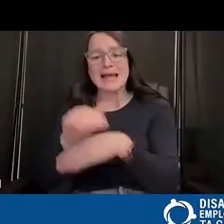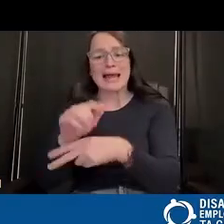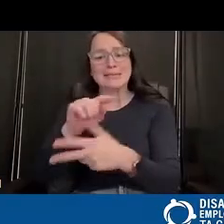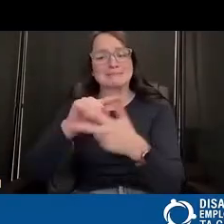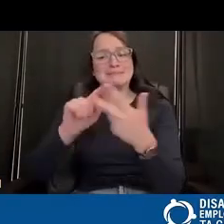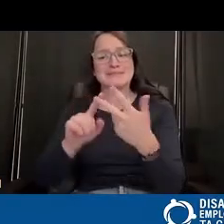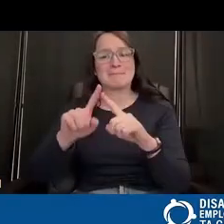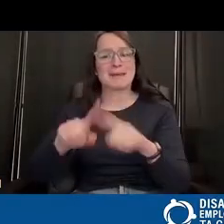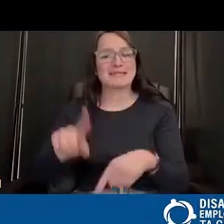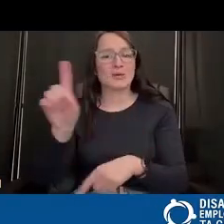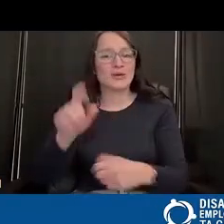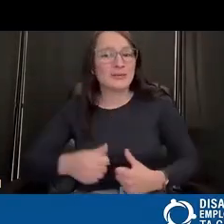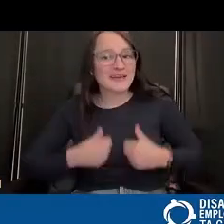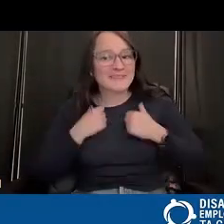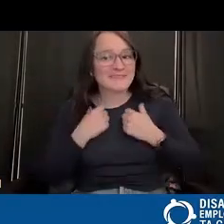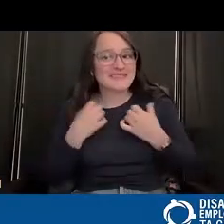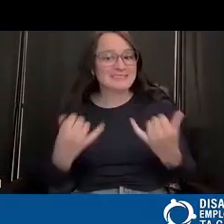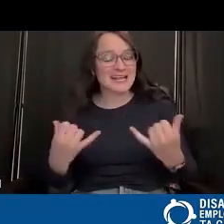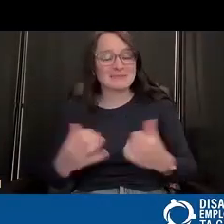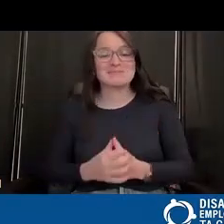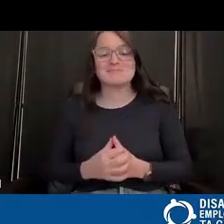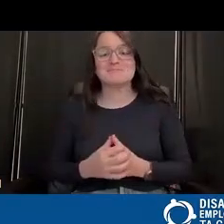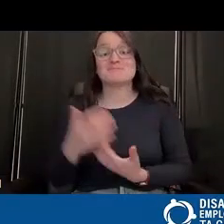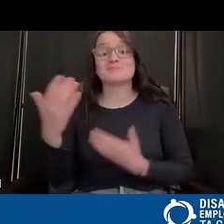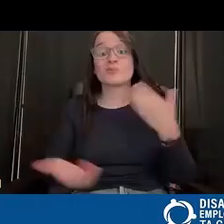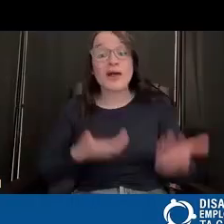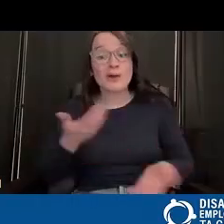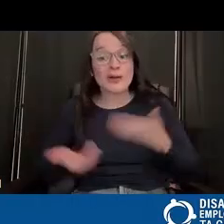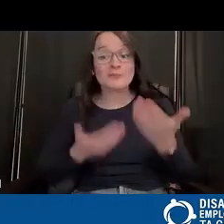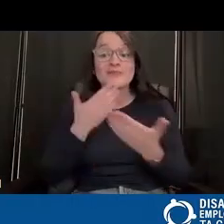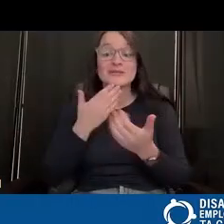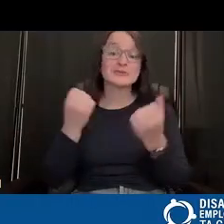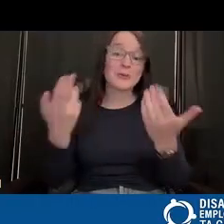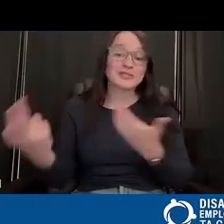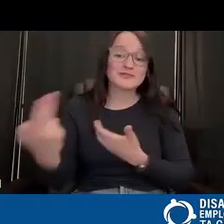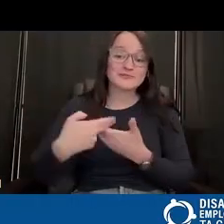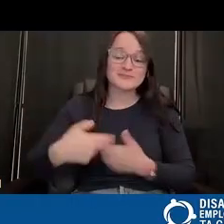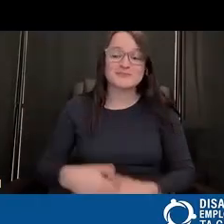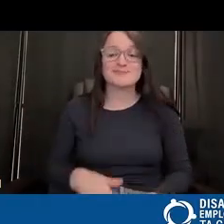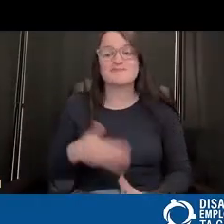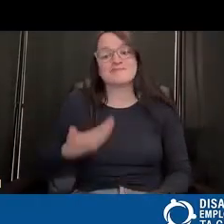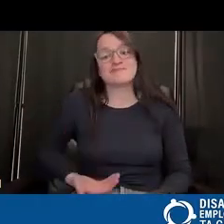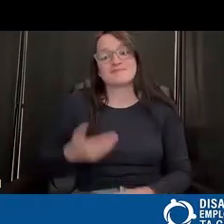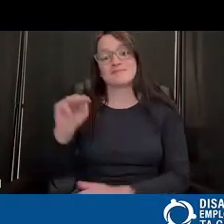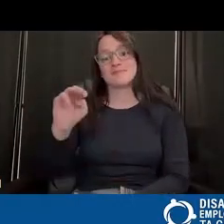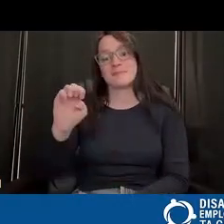from um today and welcome. Thank you so much for being here. My name is Megan Ryan and I am the